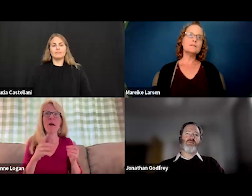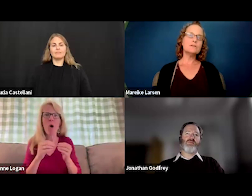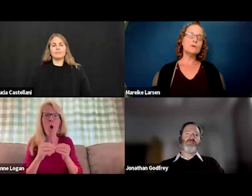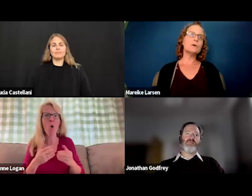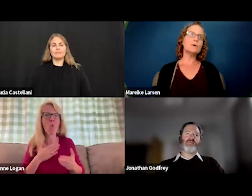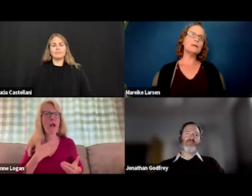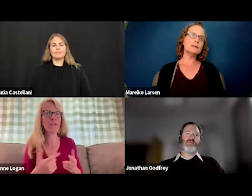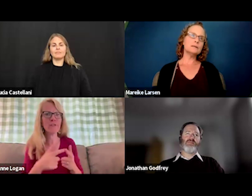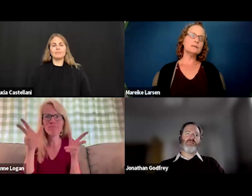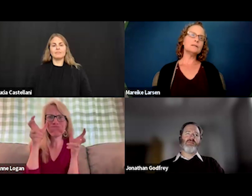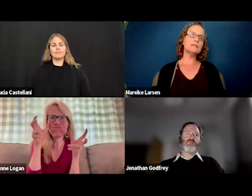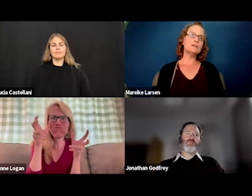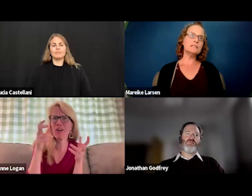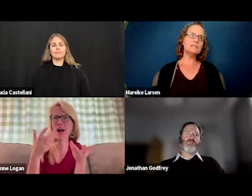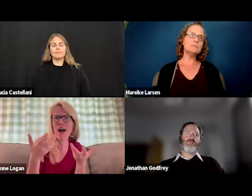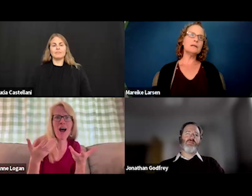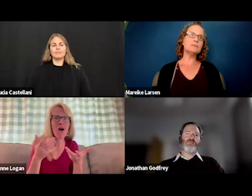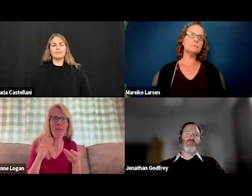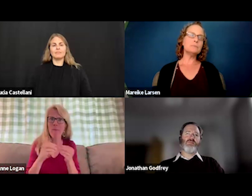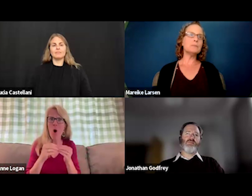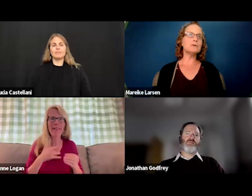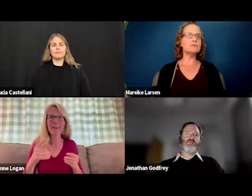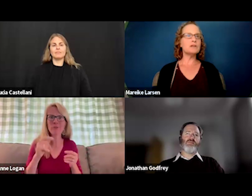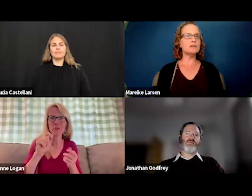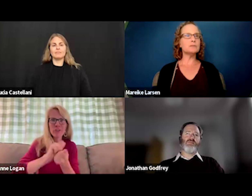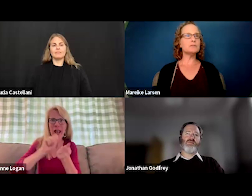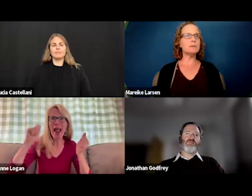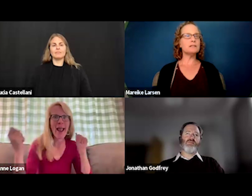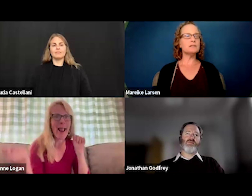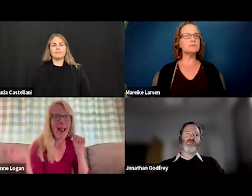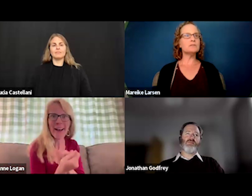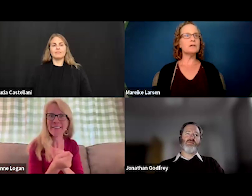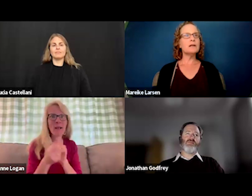so the hearing team members, the other perspectives--